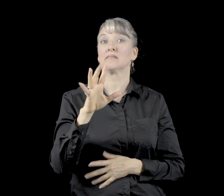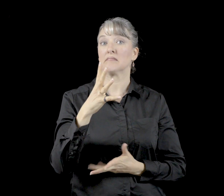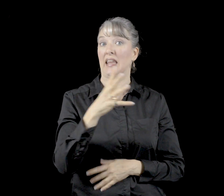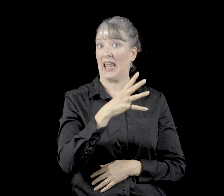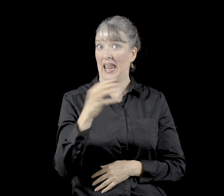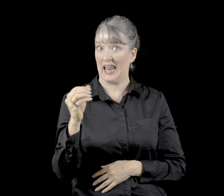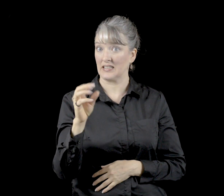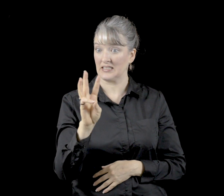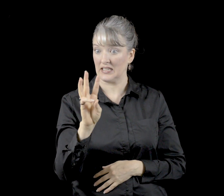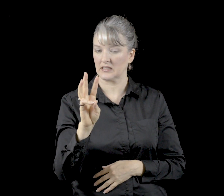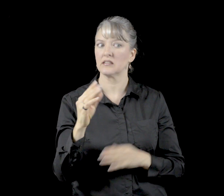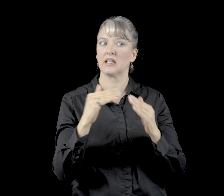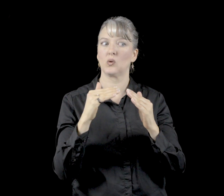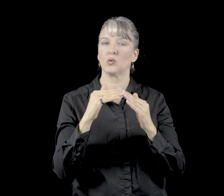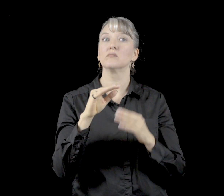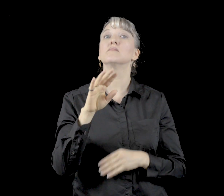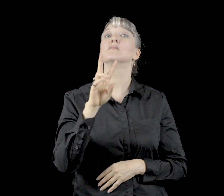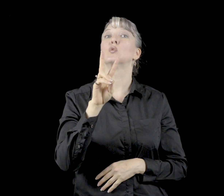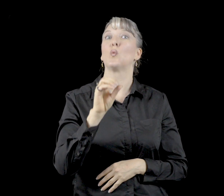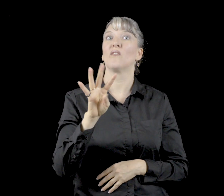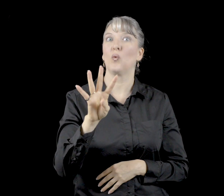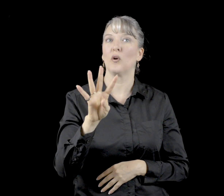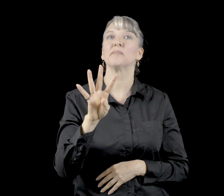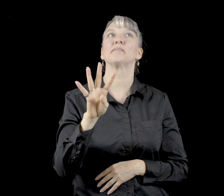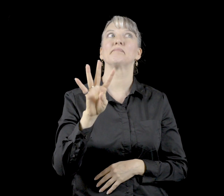Add 6 is 204.